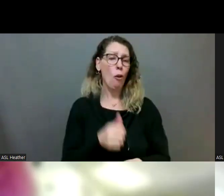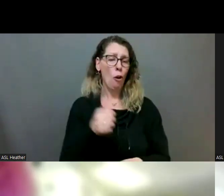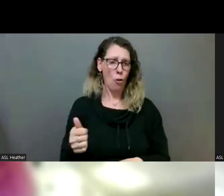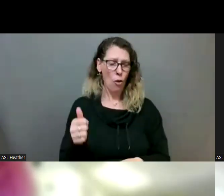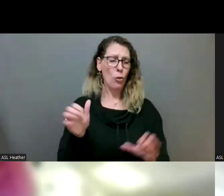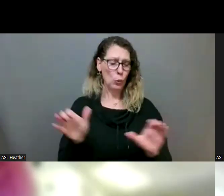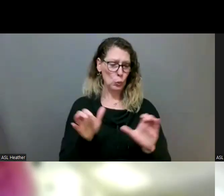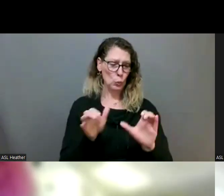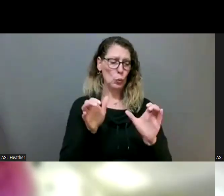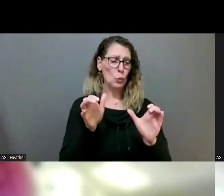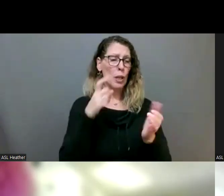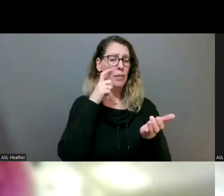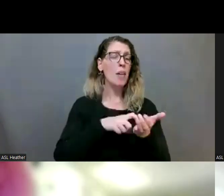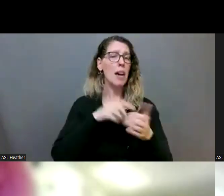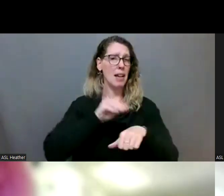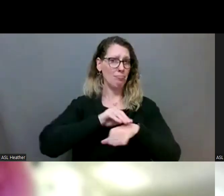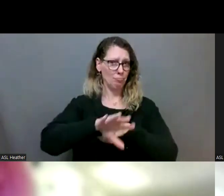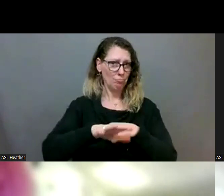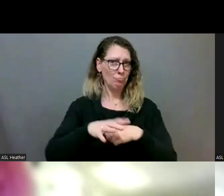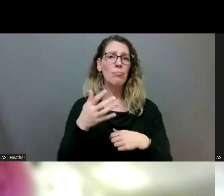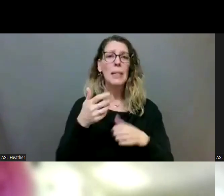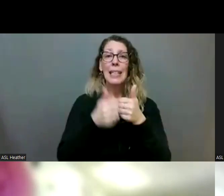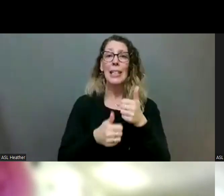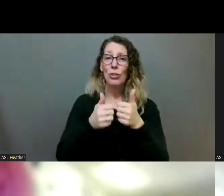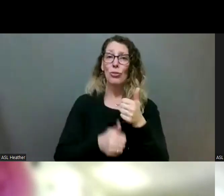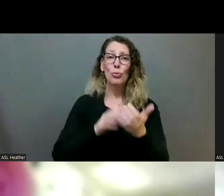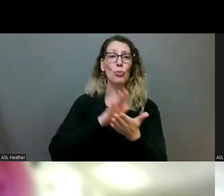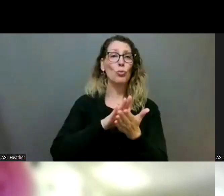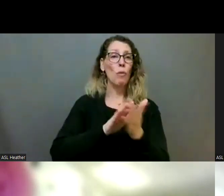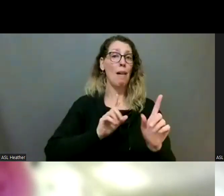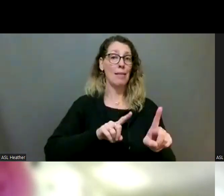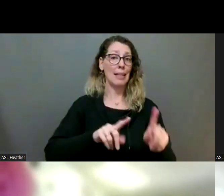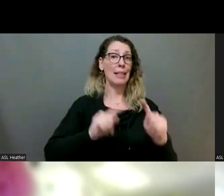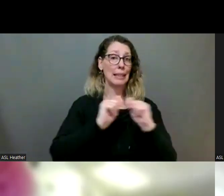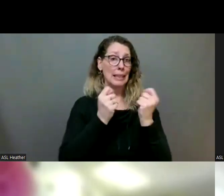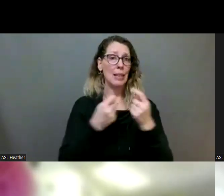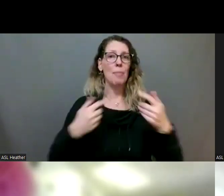that has been impactful is that each school attendance team has a space on a shared